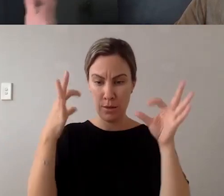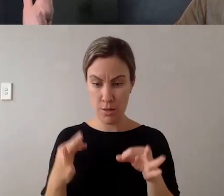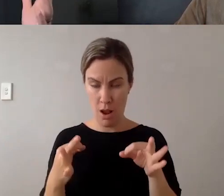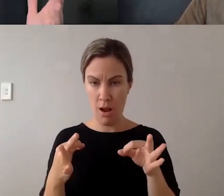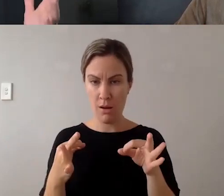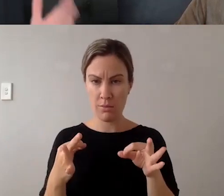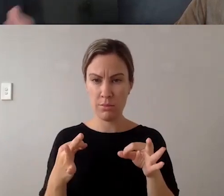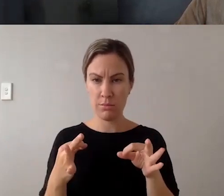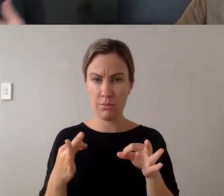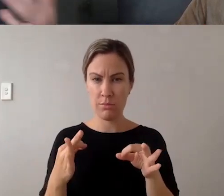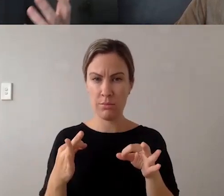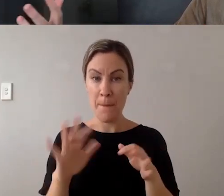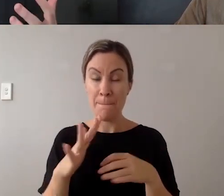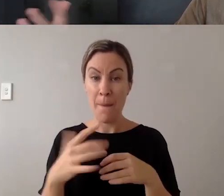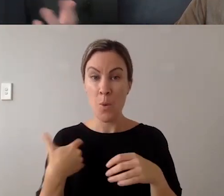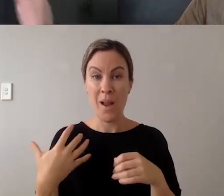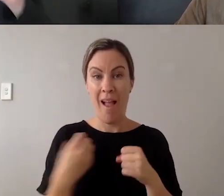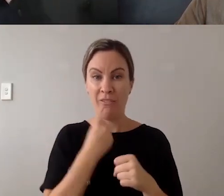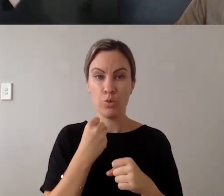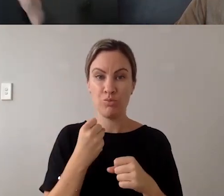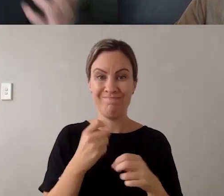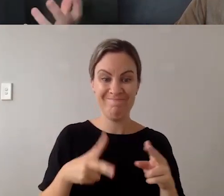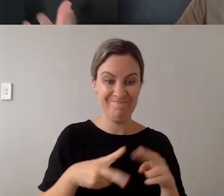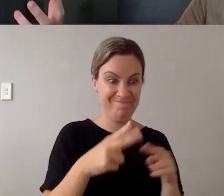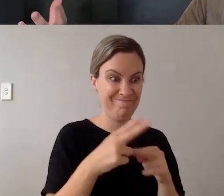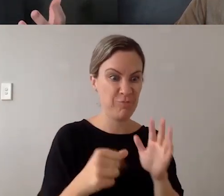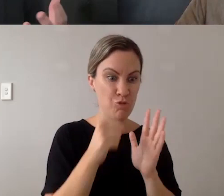costs. We may have to transform, we may have to look for different